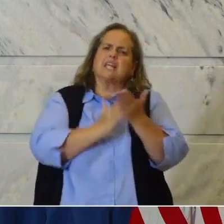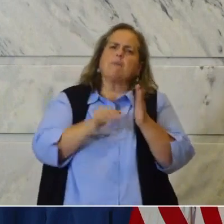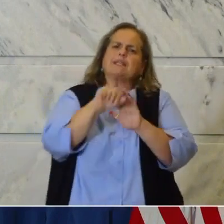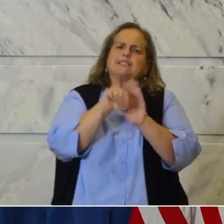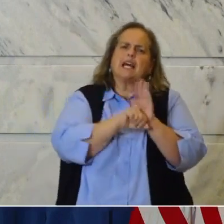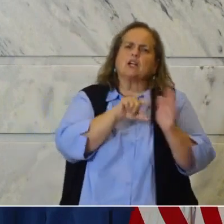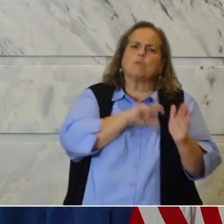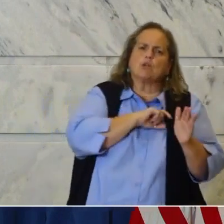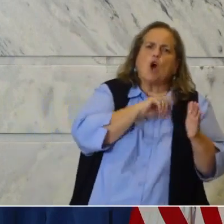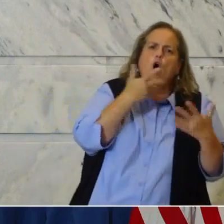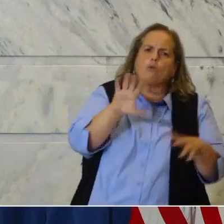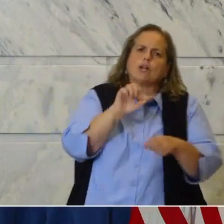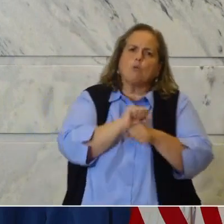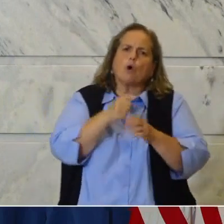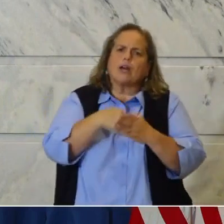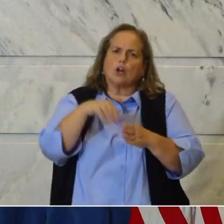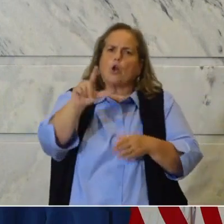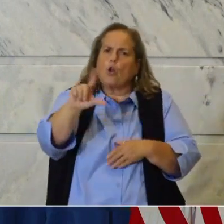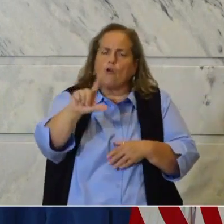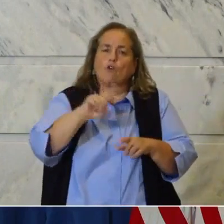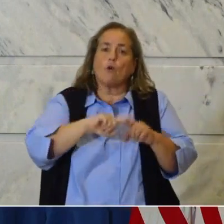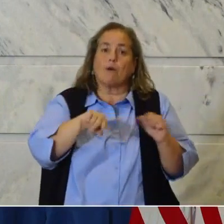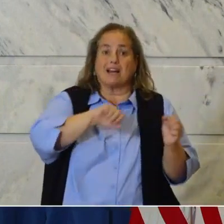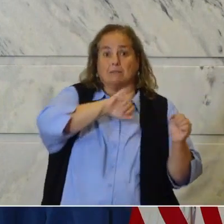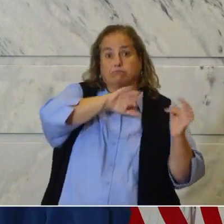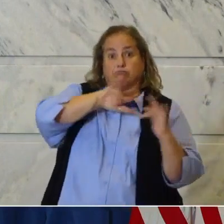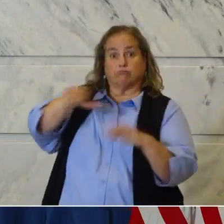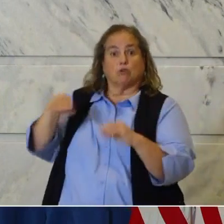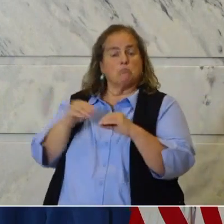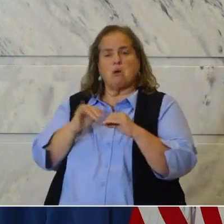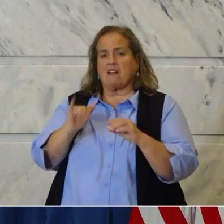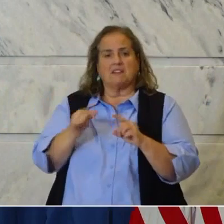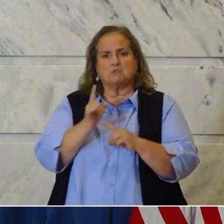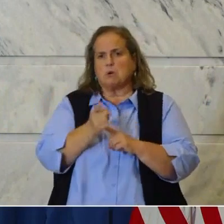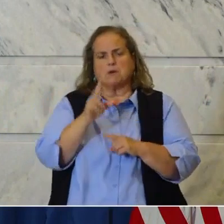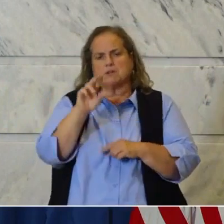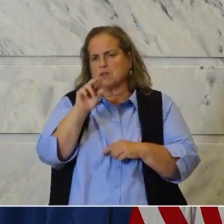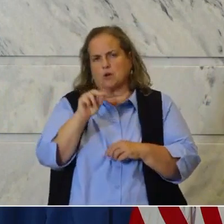that's there. But as of this moment, to my knowledge, there's not a heightened presence.